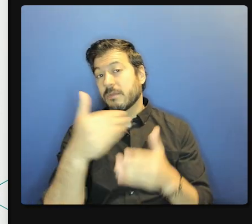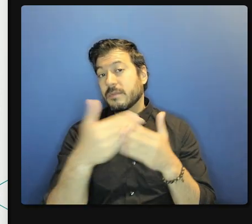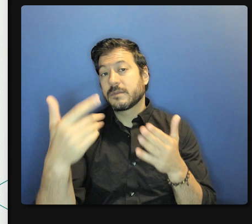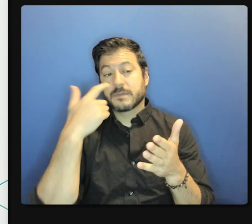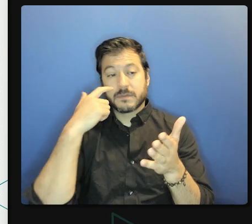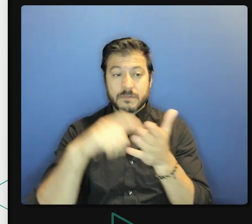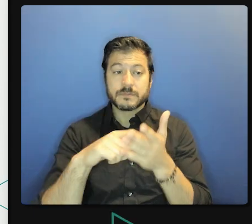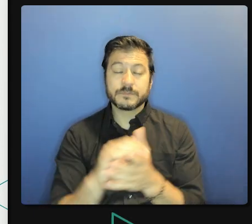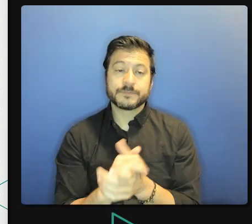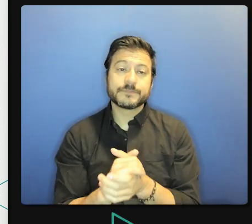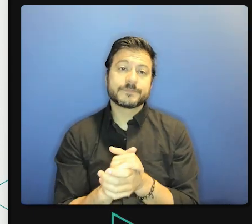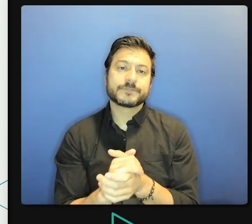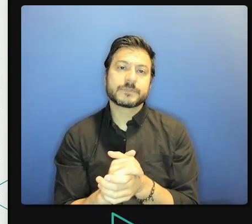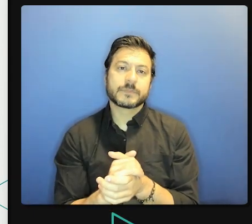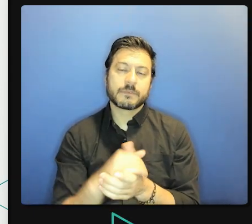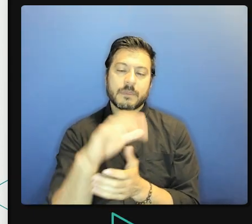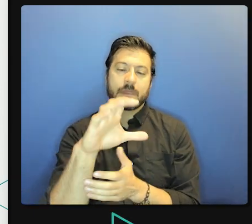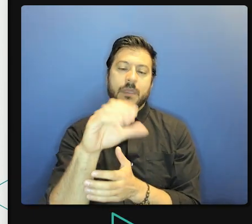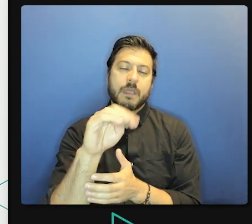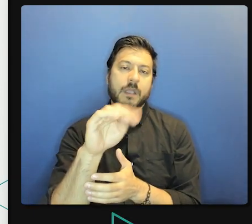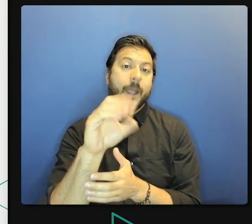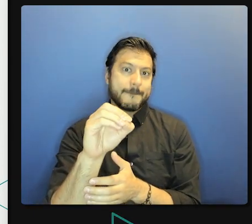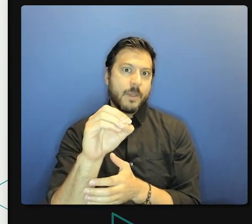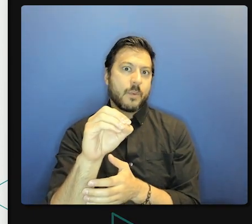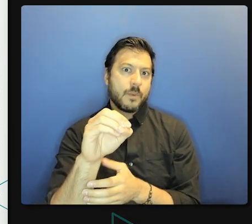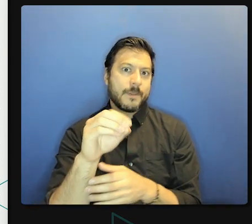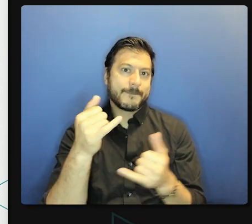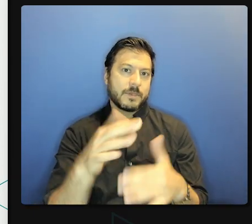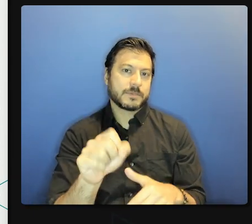The other thing to note is the combo button functionality.